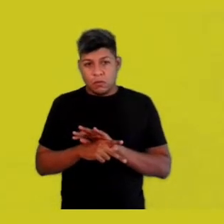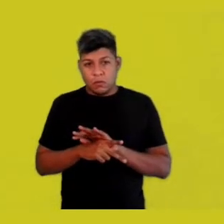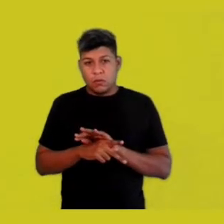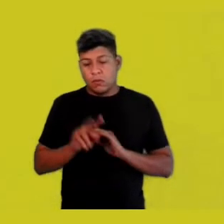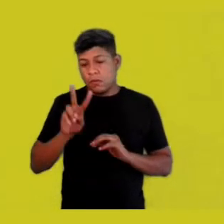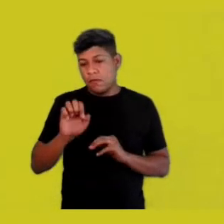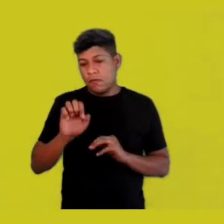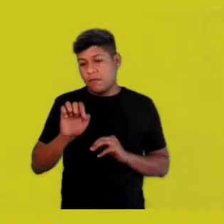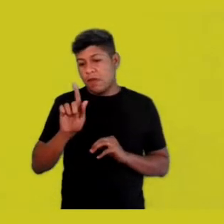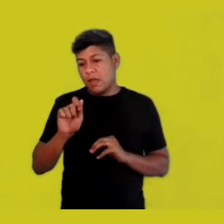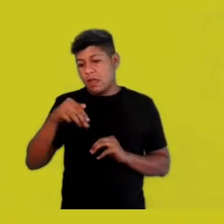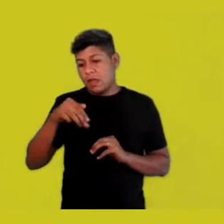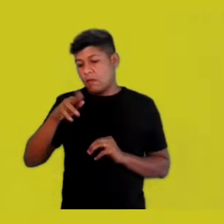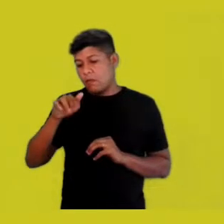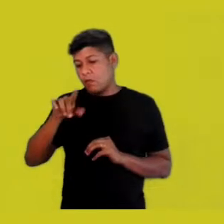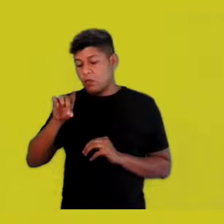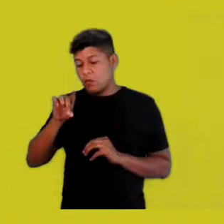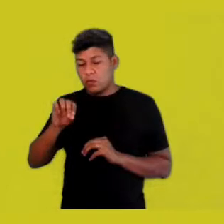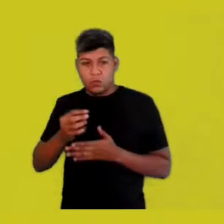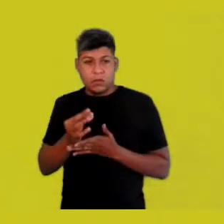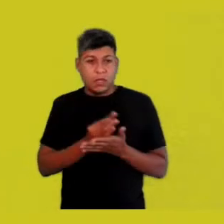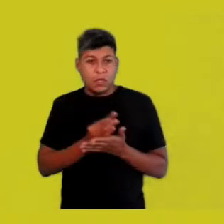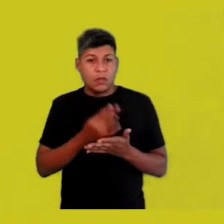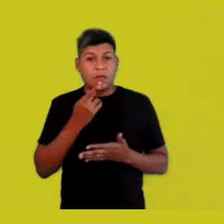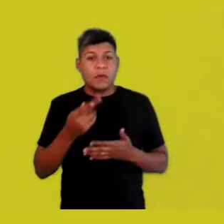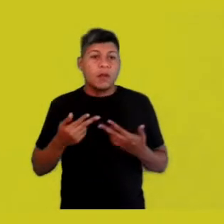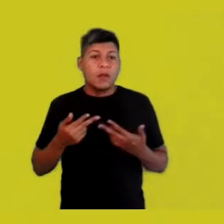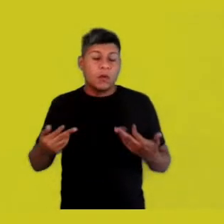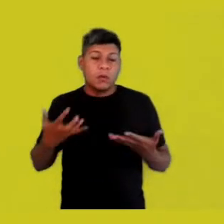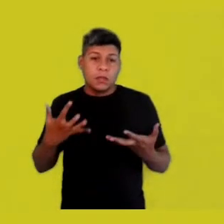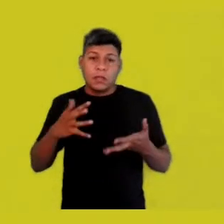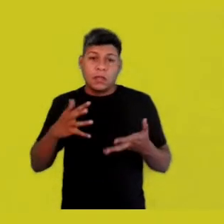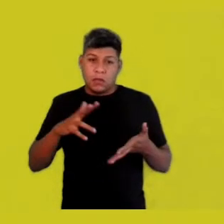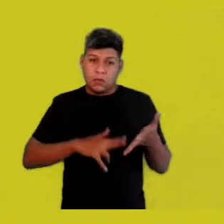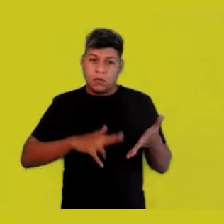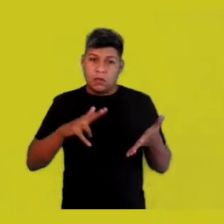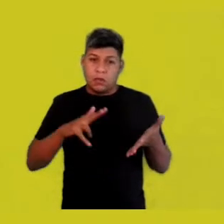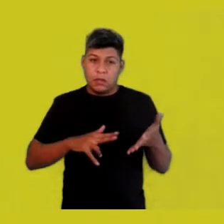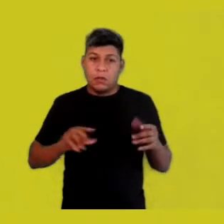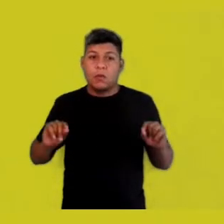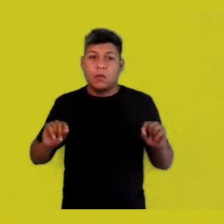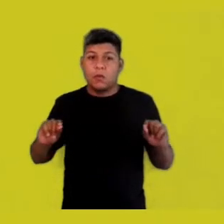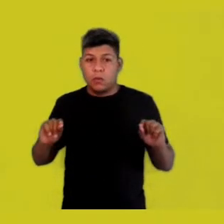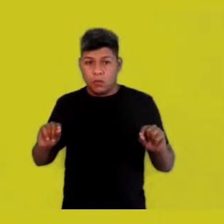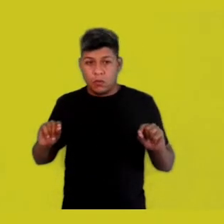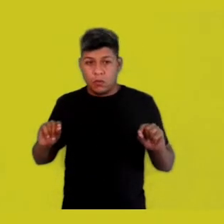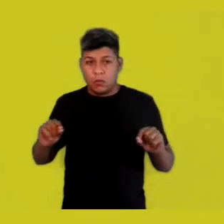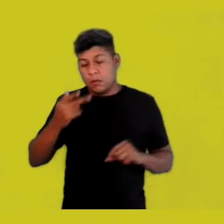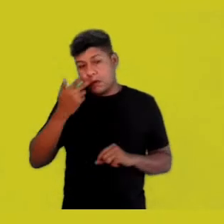of a passage of your book that says something I want to read: